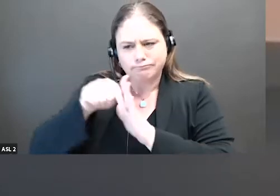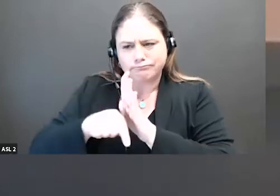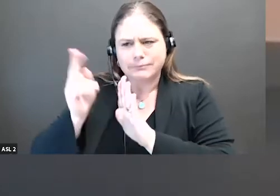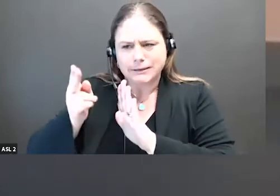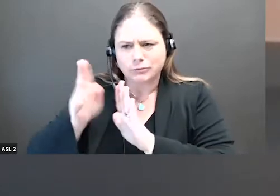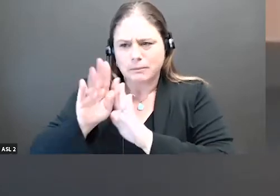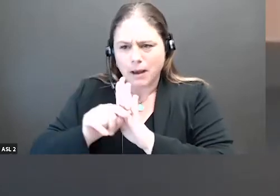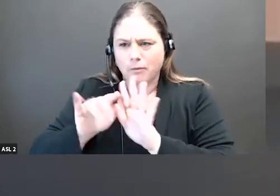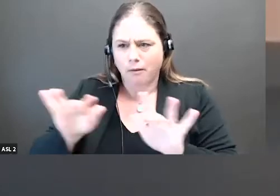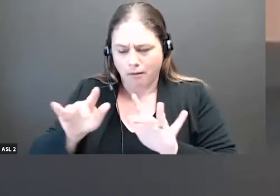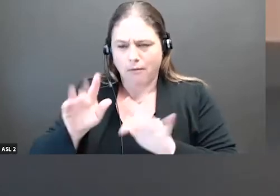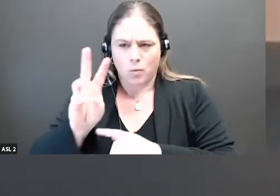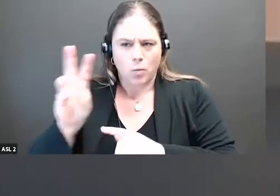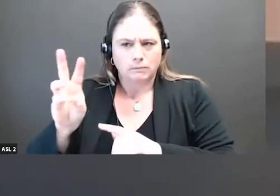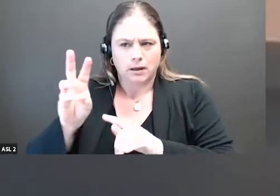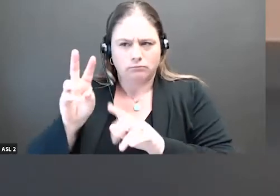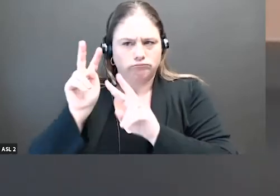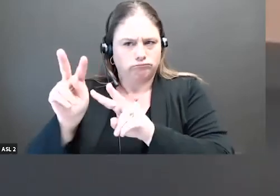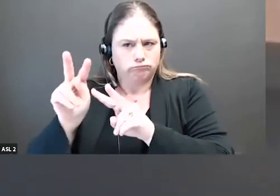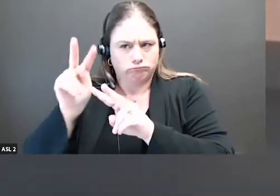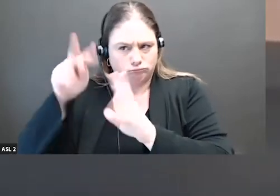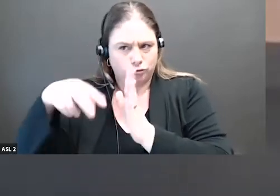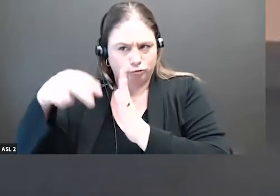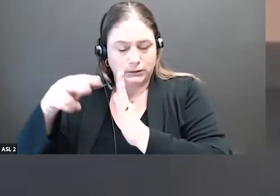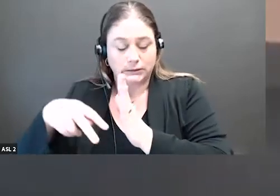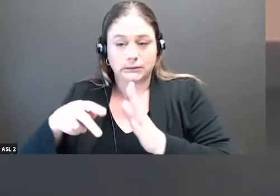is now ambassador and permanent representative of Canada to the United Nations, which gives